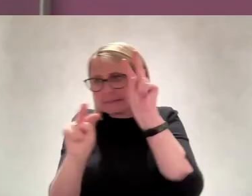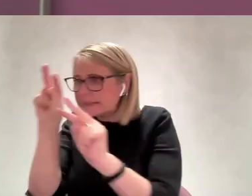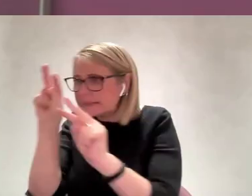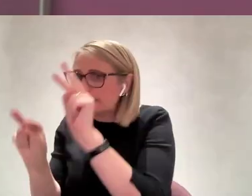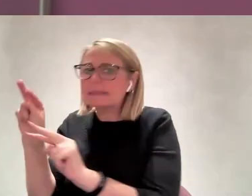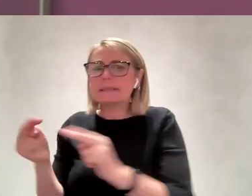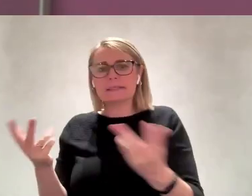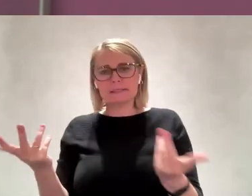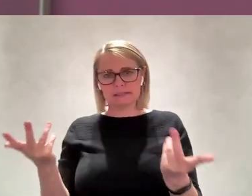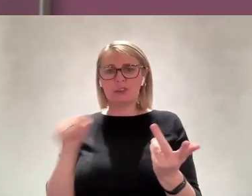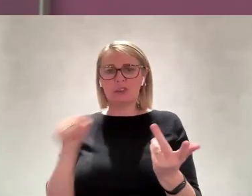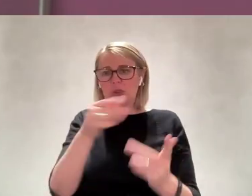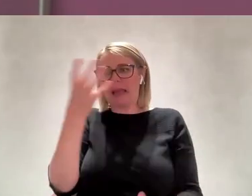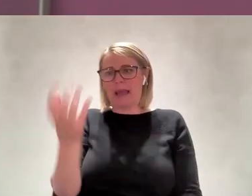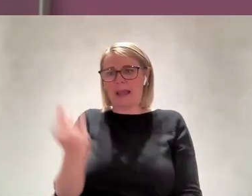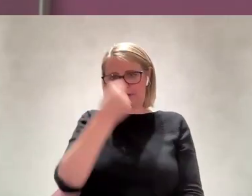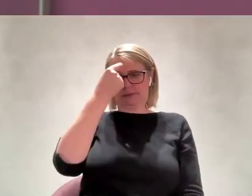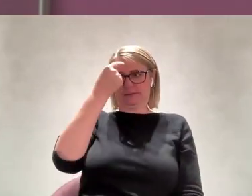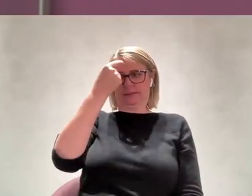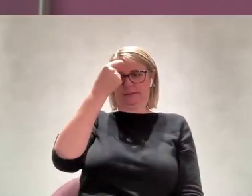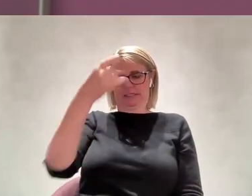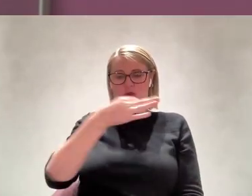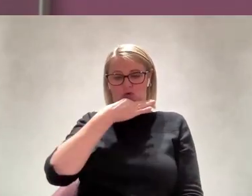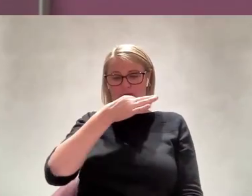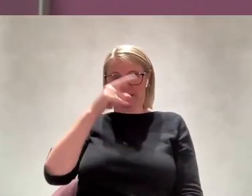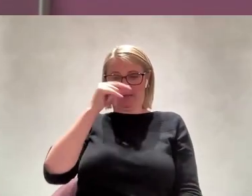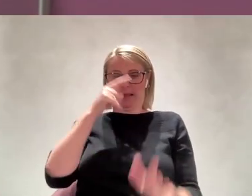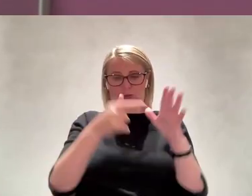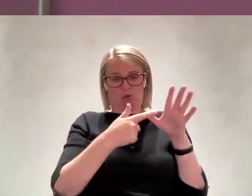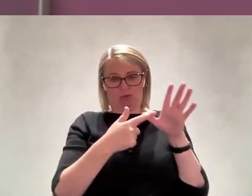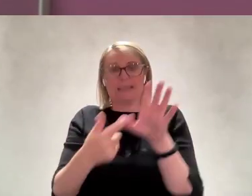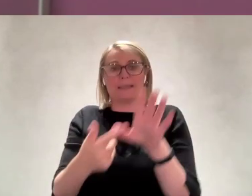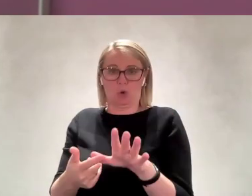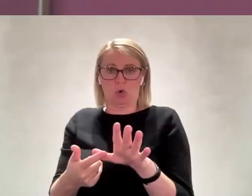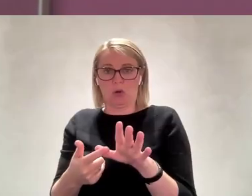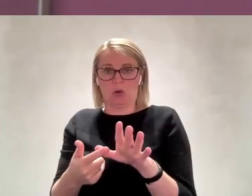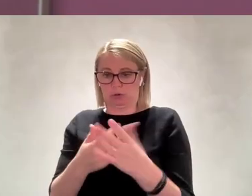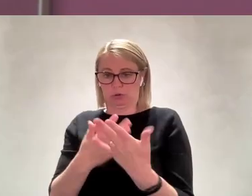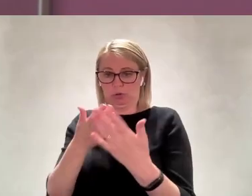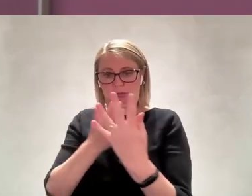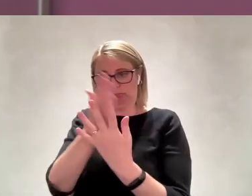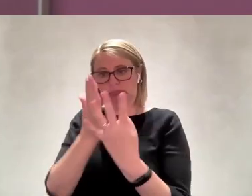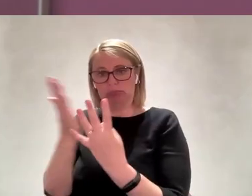So I think you have to have your risks respond to those domains.